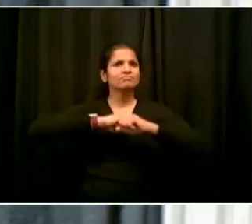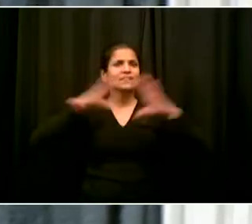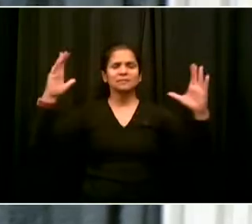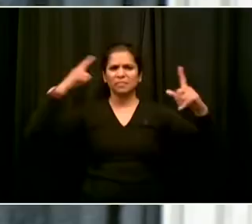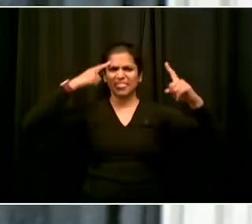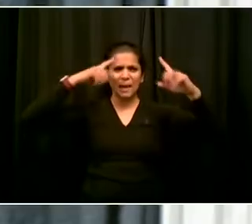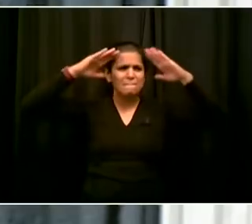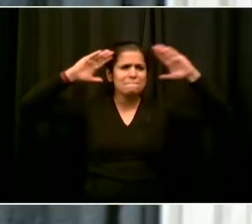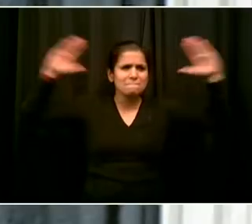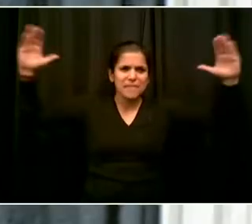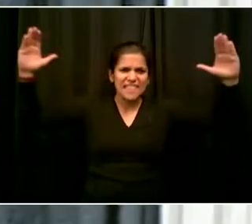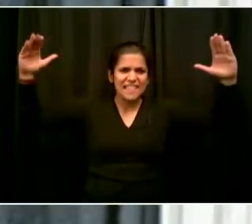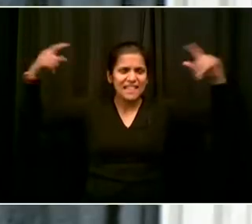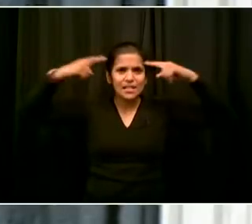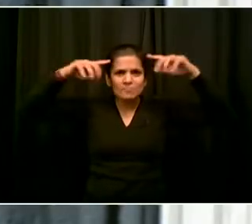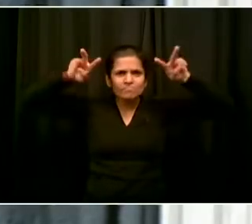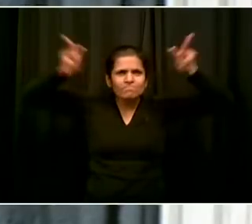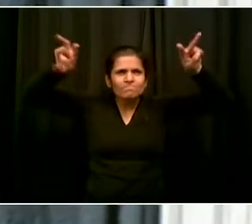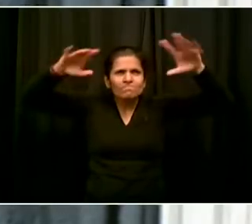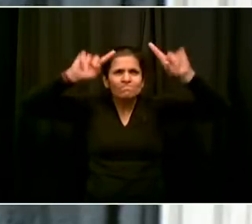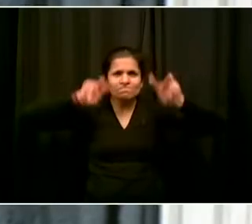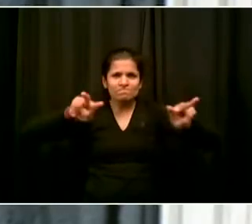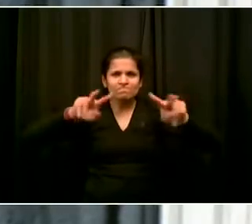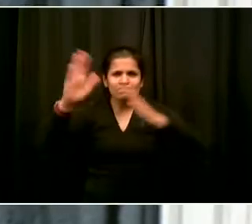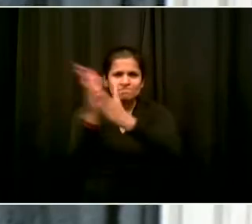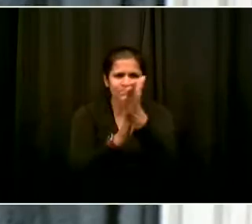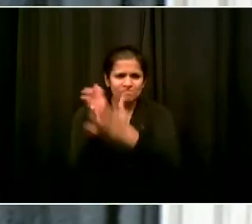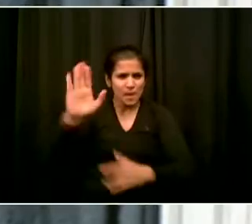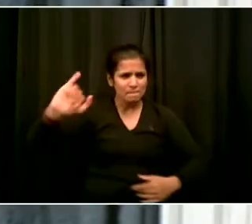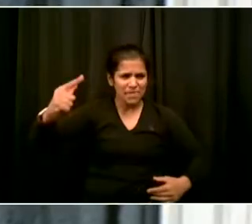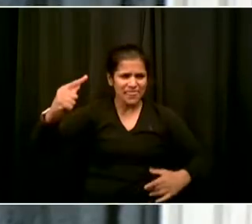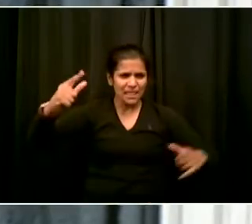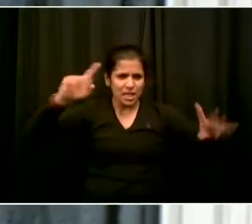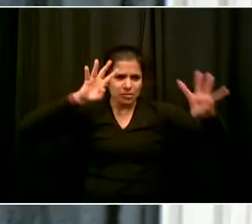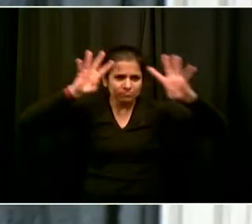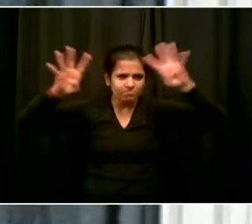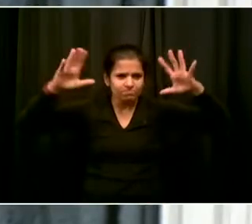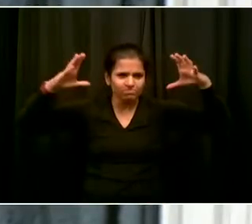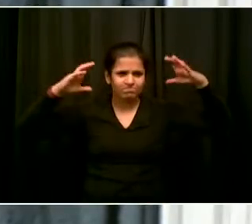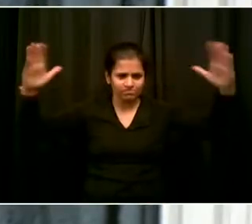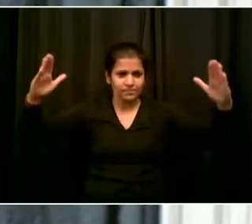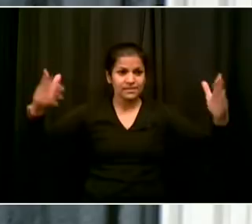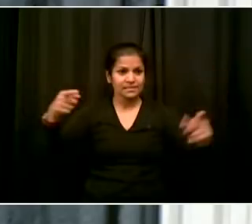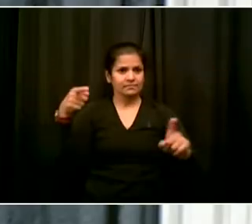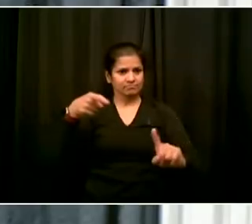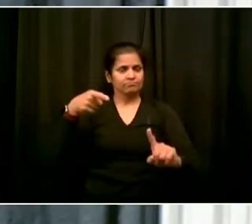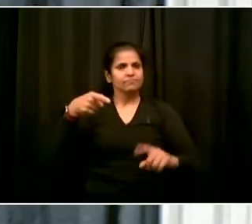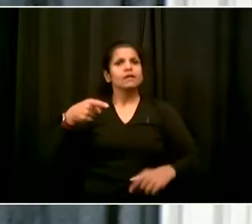CASS SKI. ACHSKY. THANK YOU. NEW YORK CITY, WE DON'T MAKE